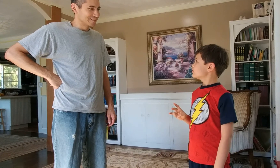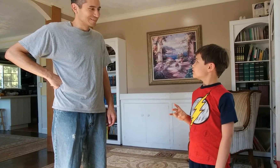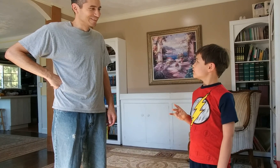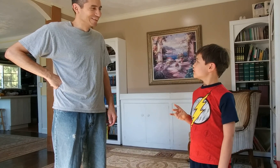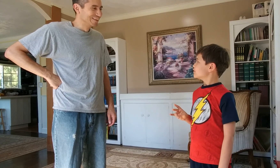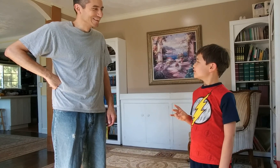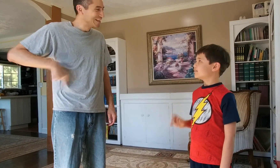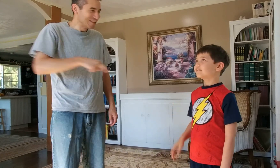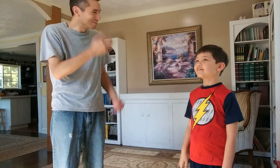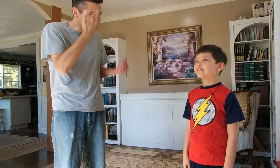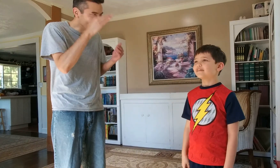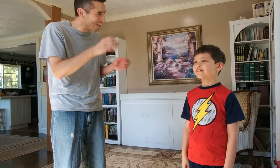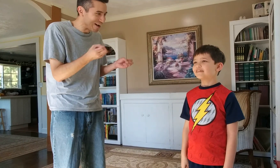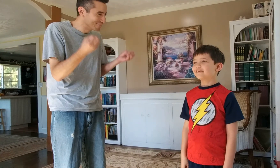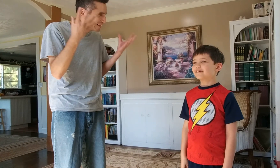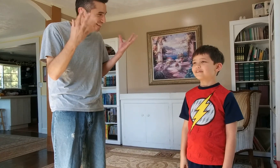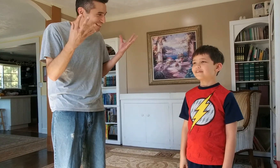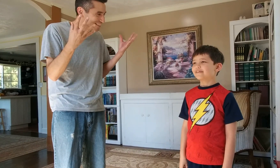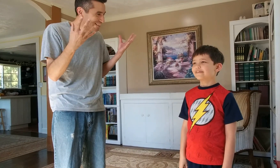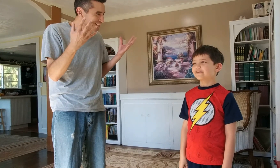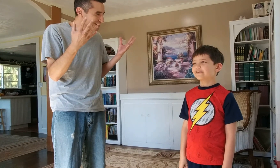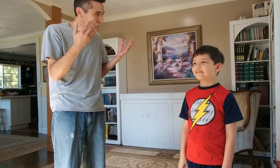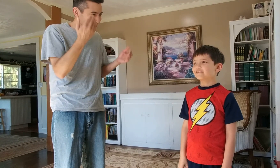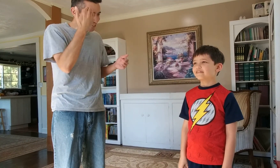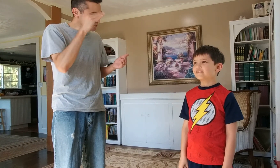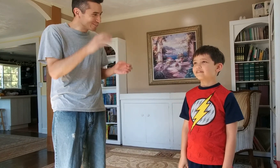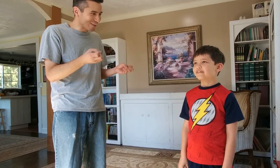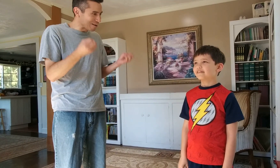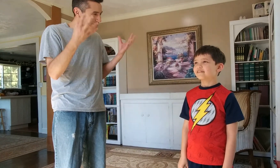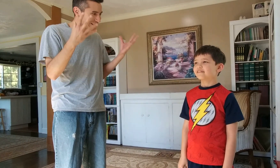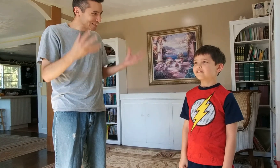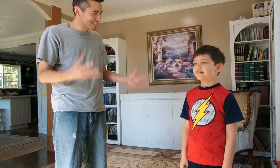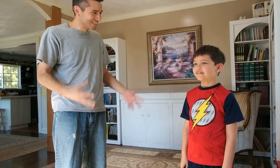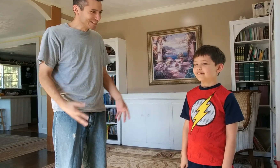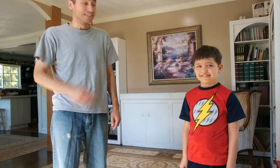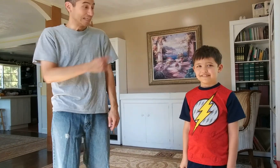YOU DON'T-KNOW HOW-MANY?